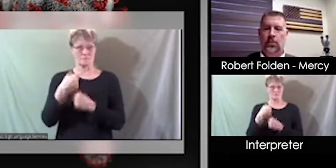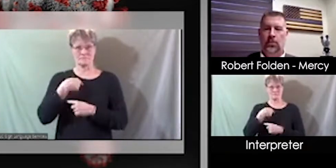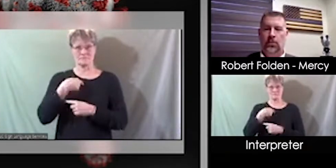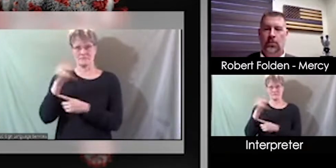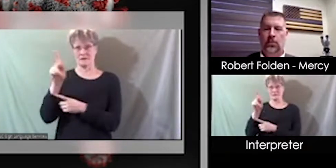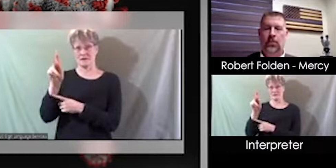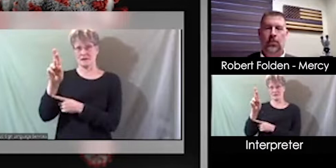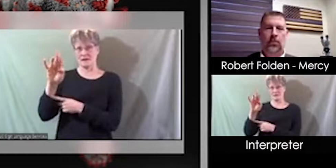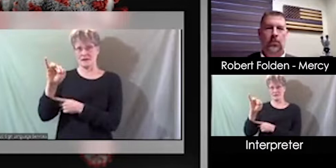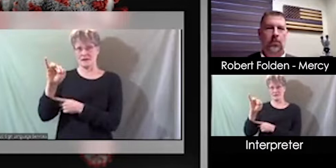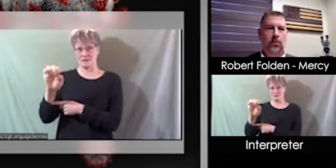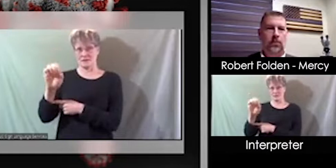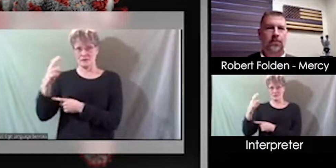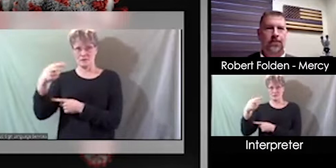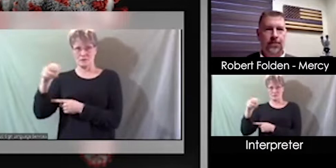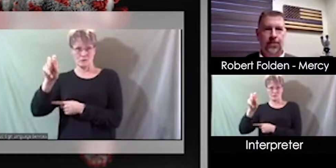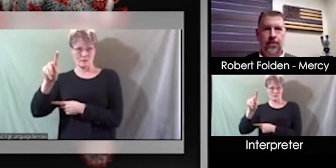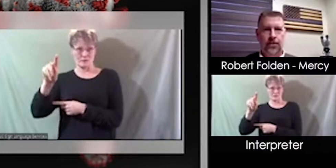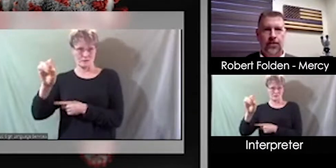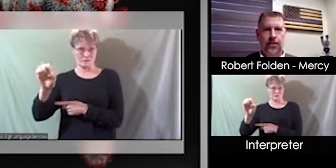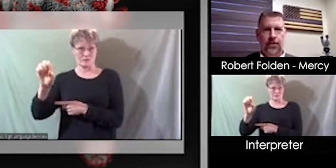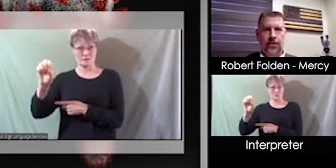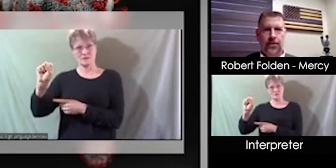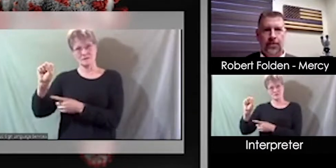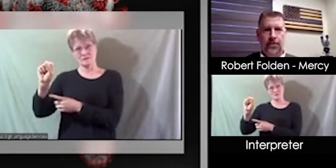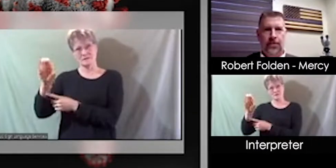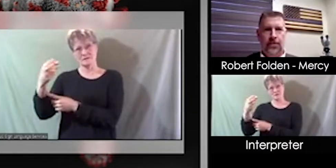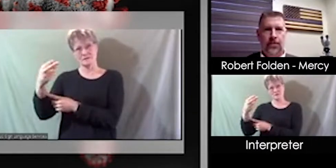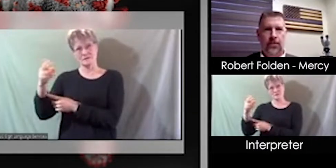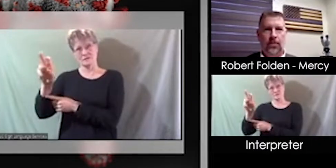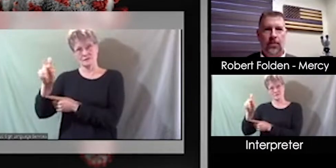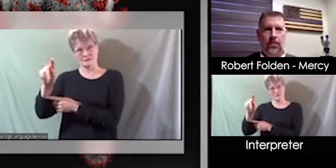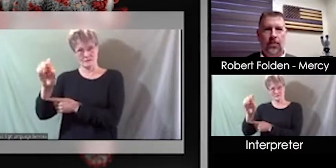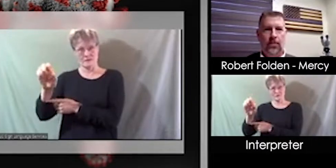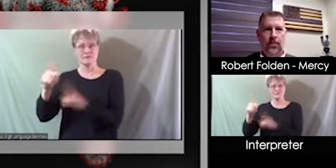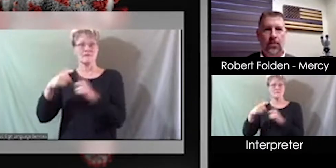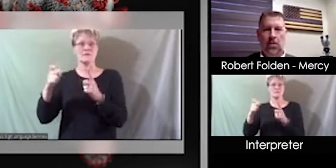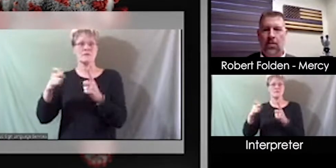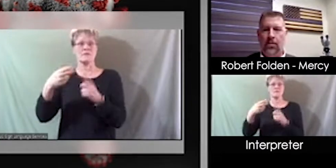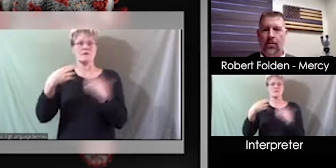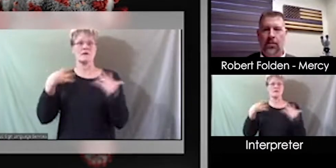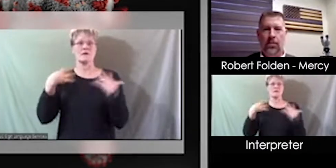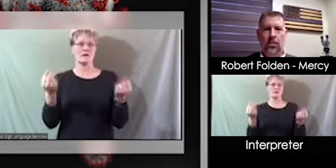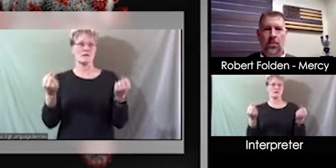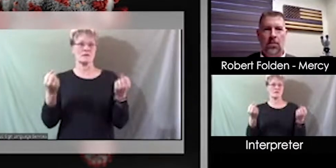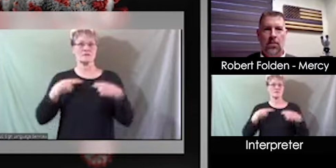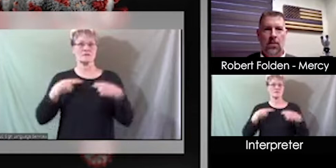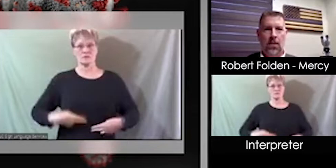and I will start by, let's start by introducing our our